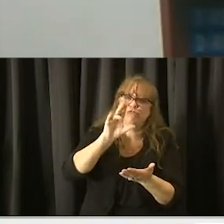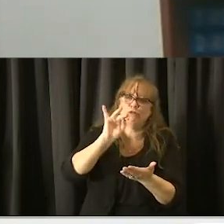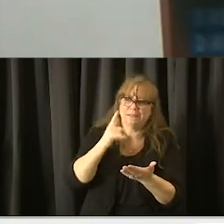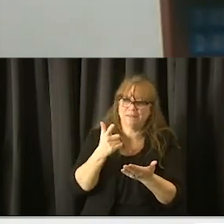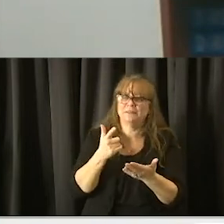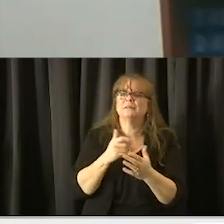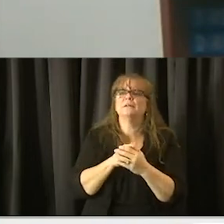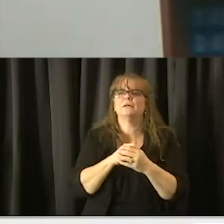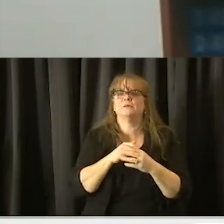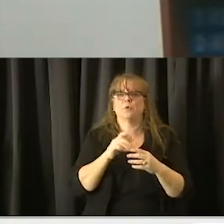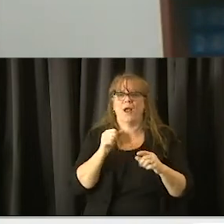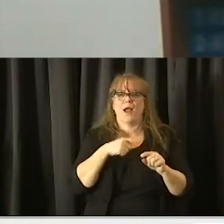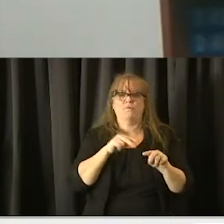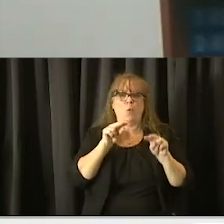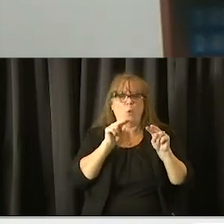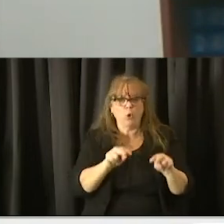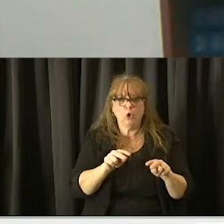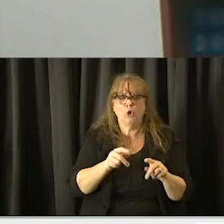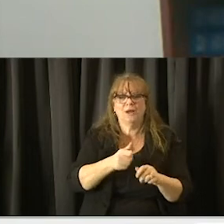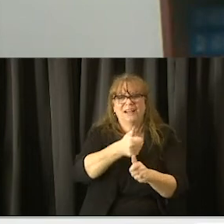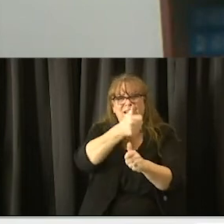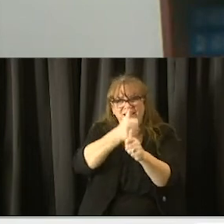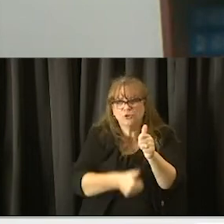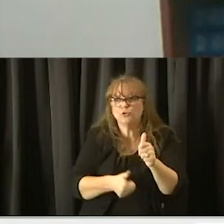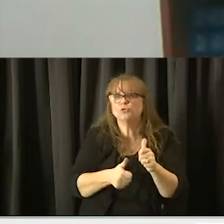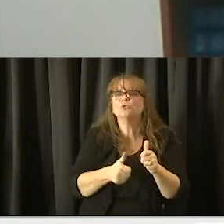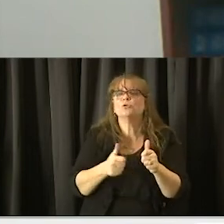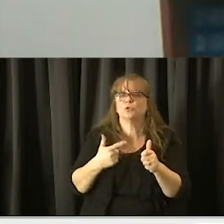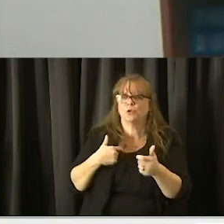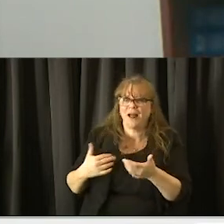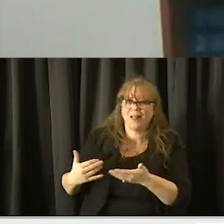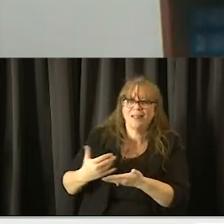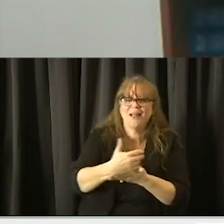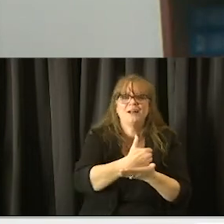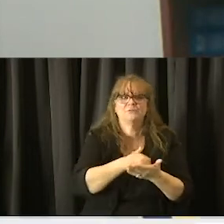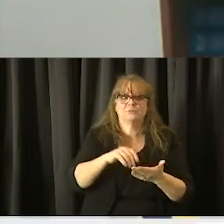mutations that are happening and able to trace those um so we're we are currently sequencing